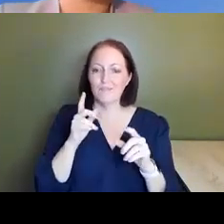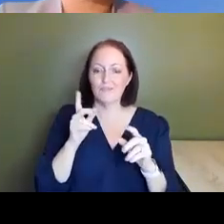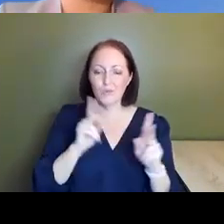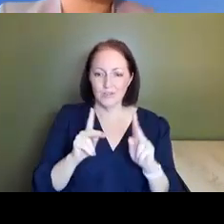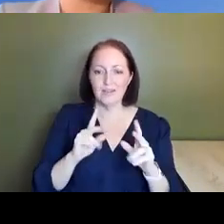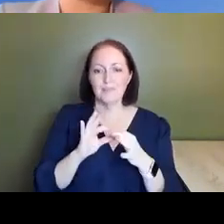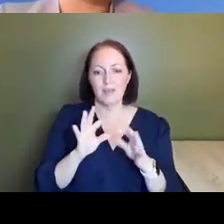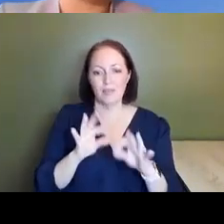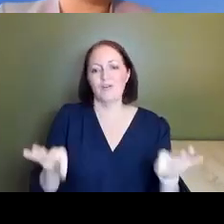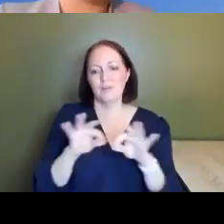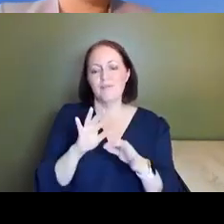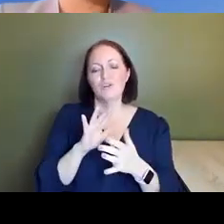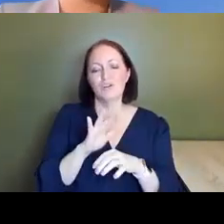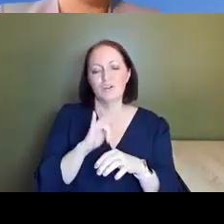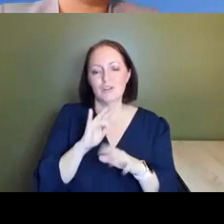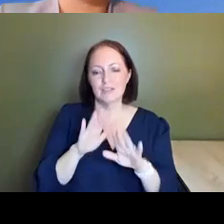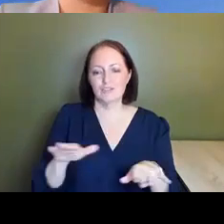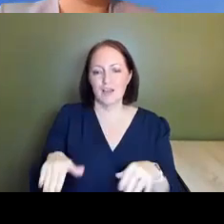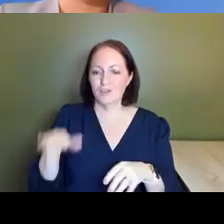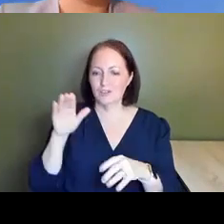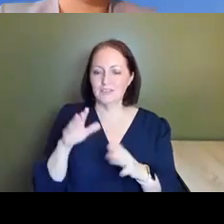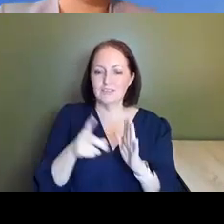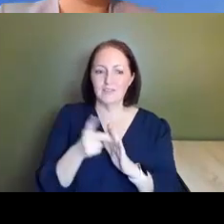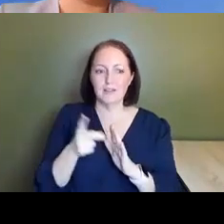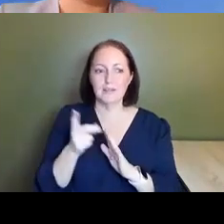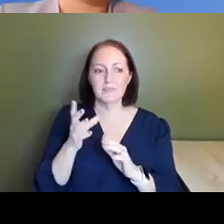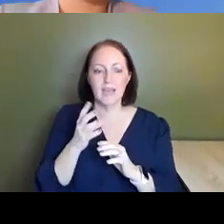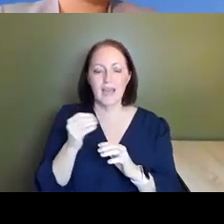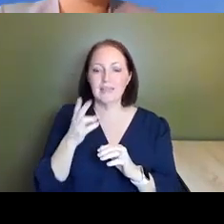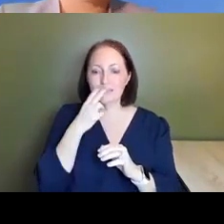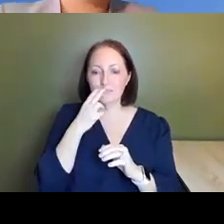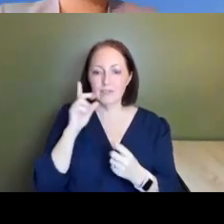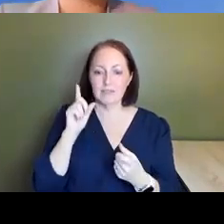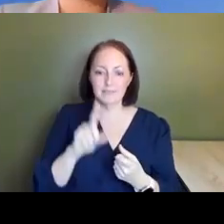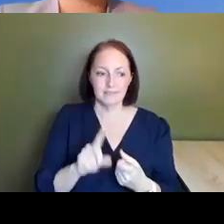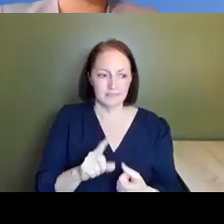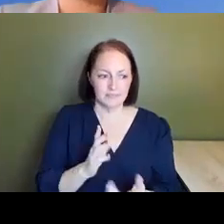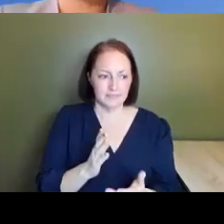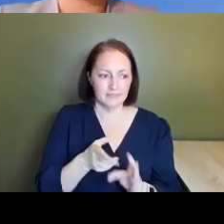of early childhood development and smoking cessation. We also have Quality Counts California